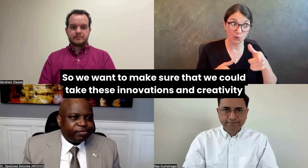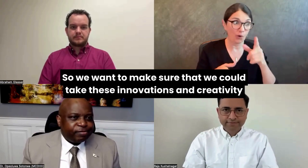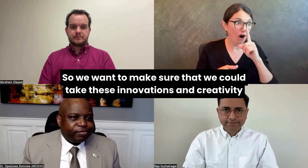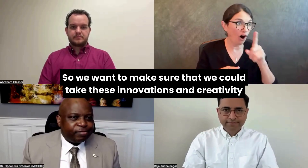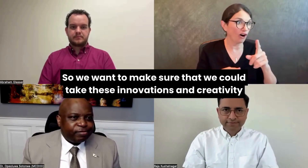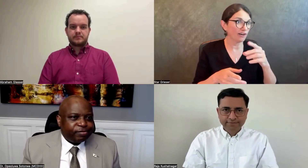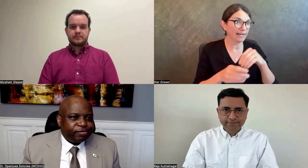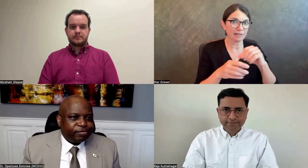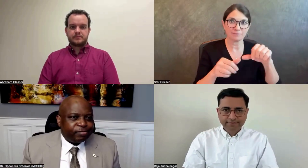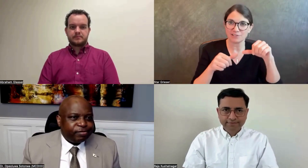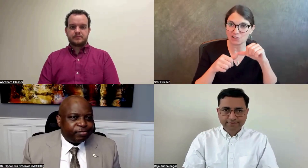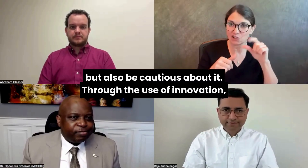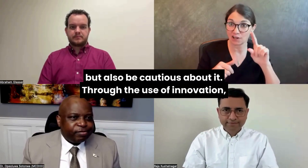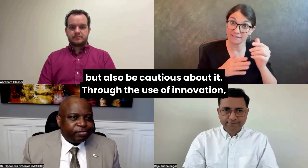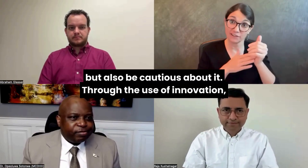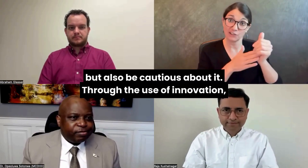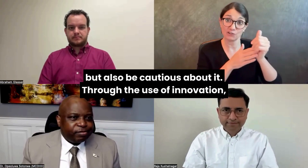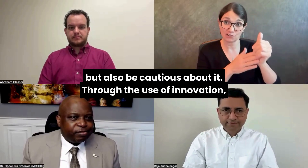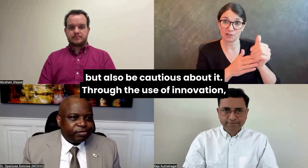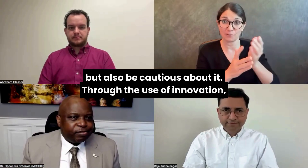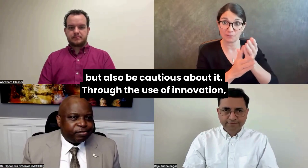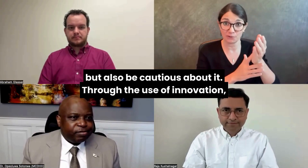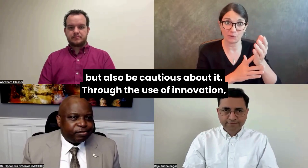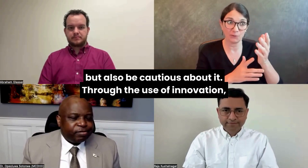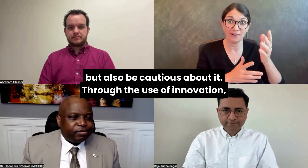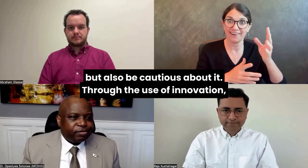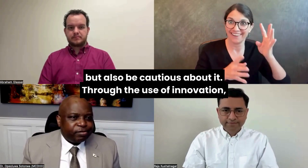but also be cautious about it. Through the use of innovation,